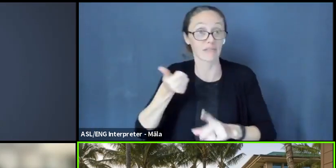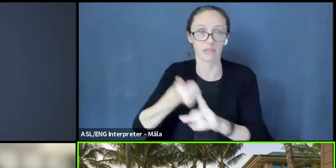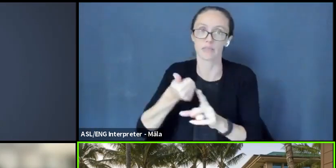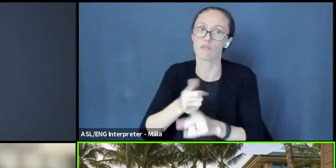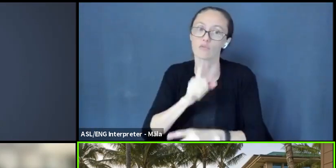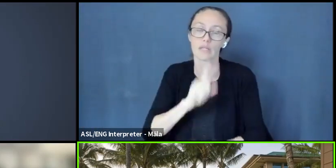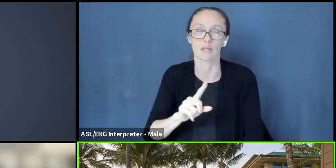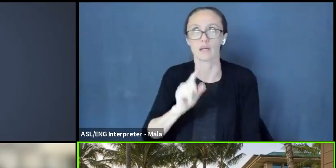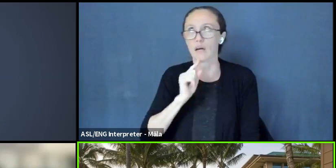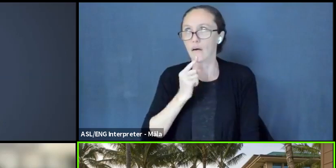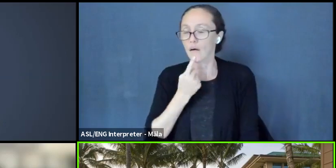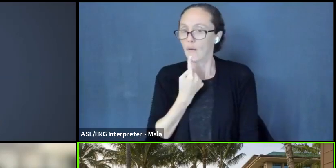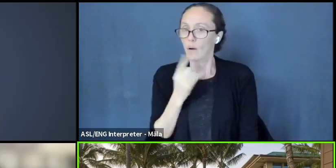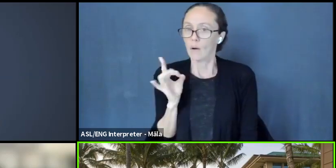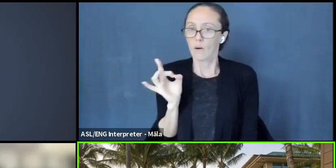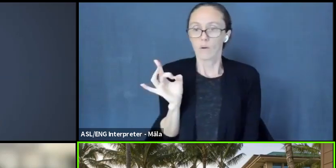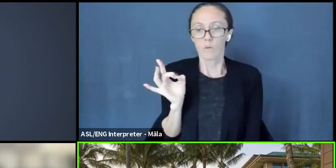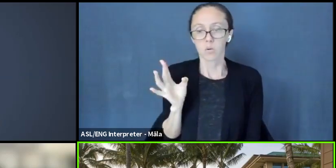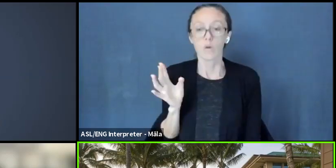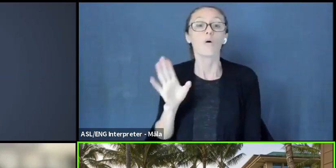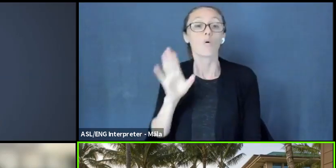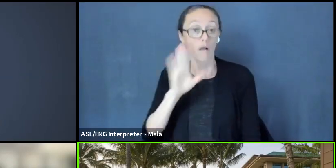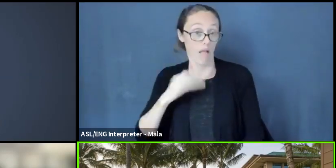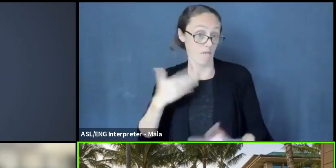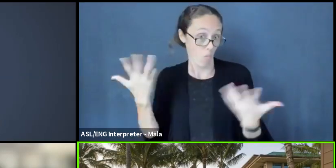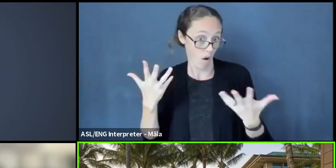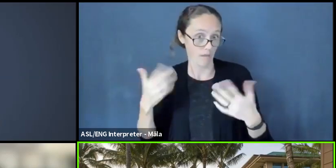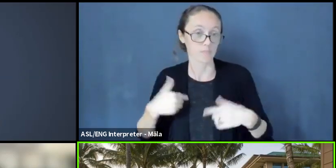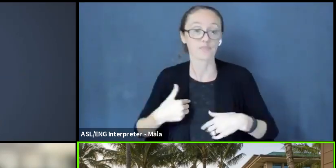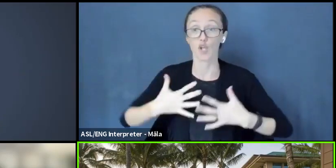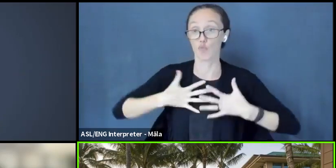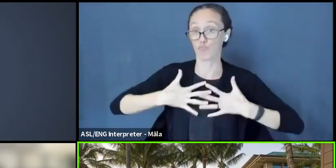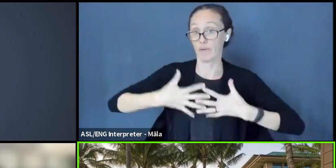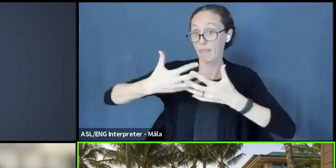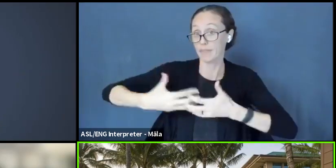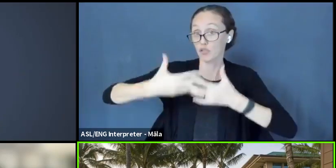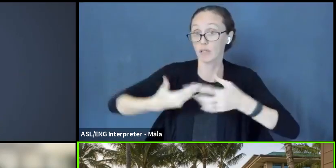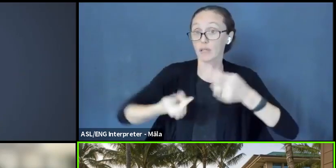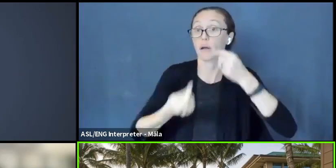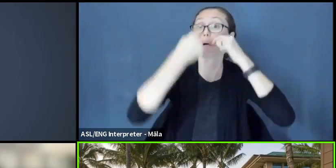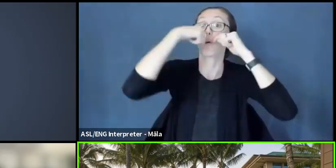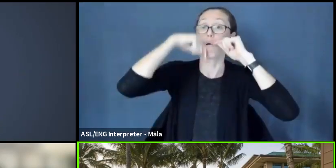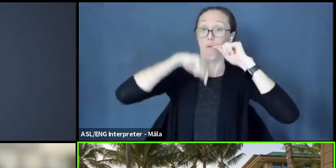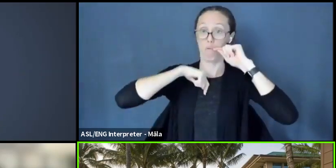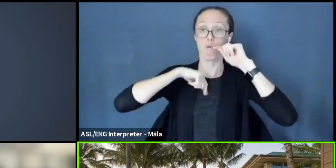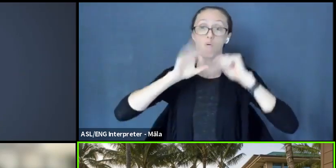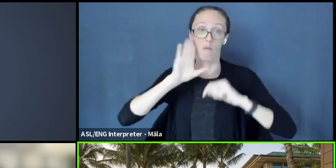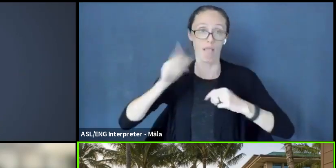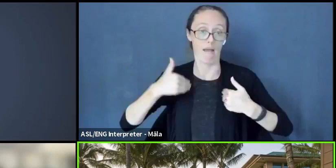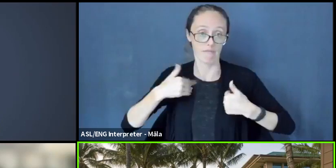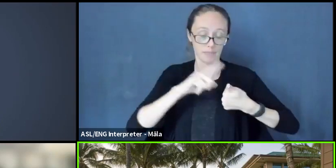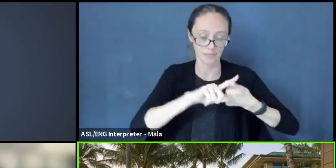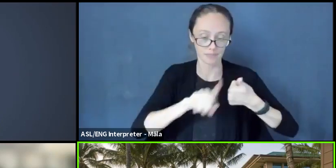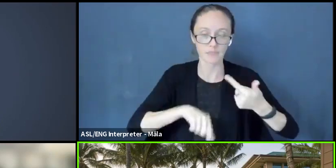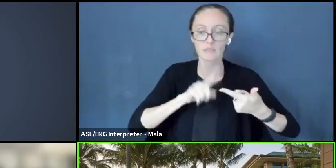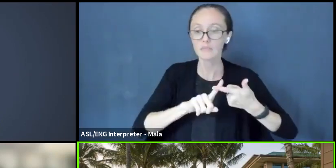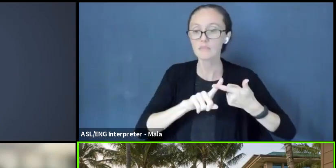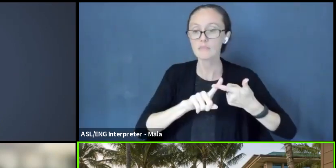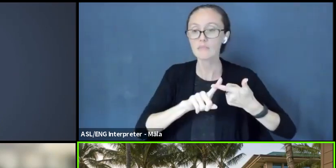often going to have the breathing machine, the tube, they will have large intravenous